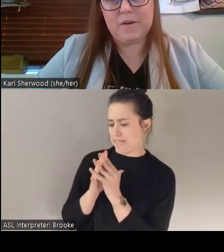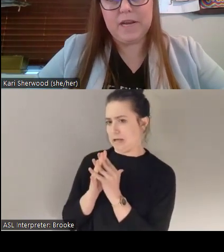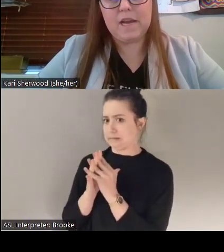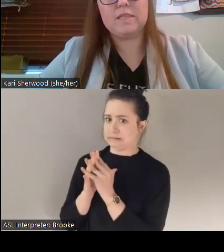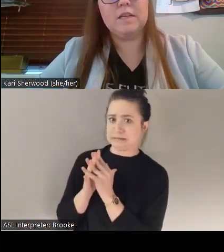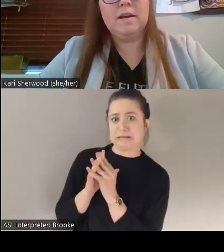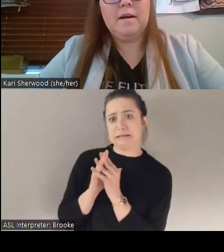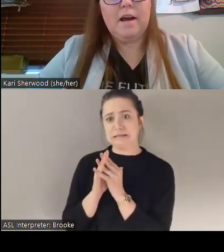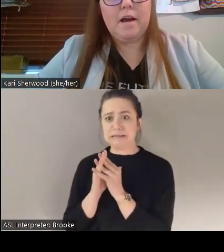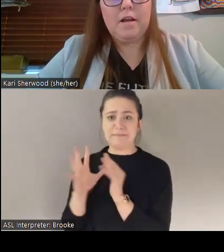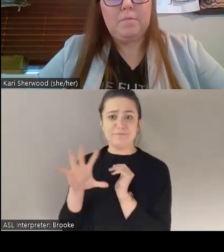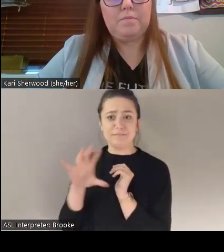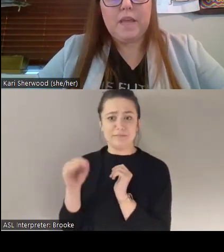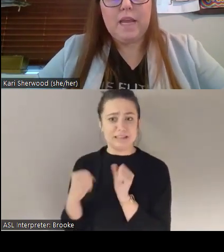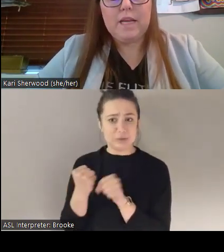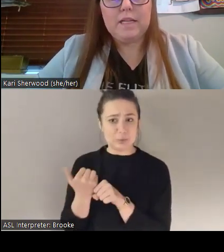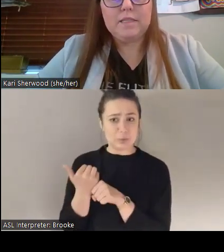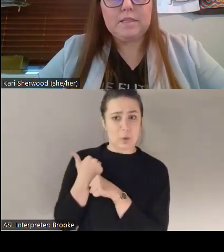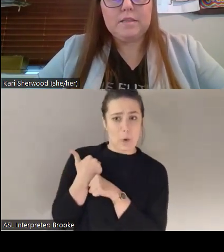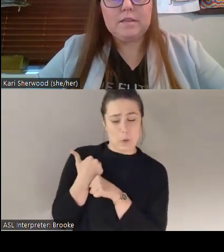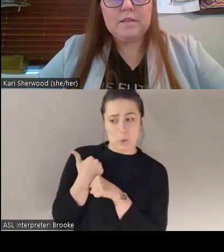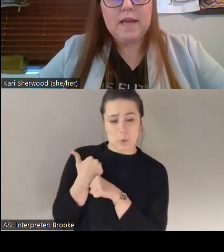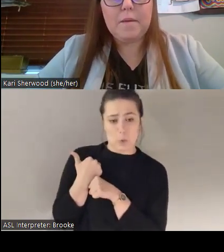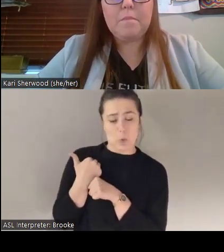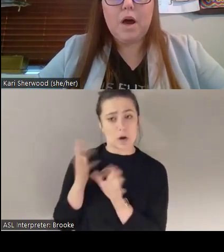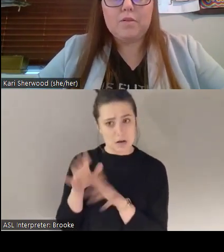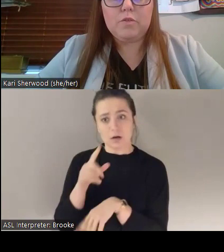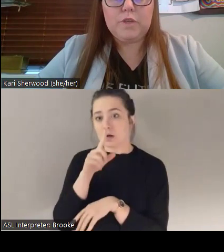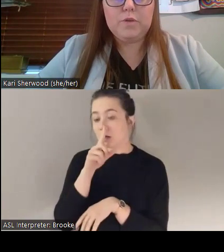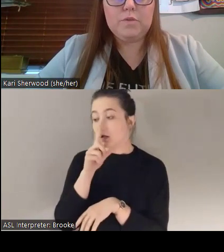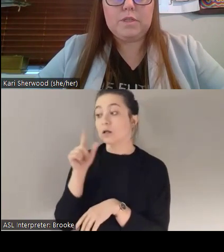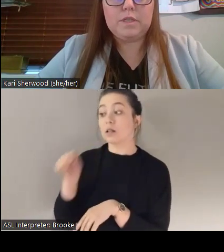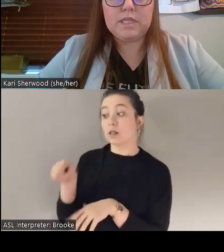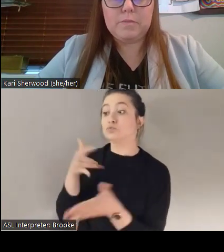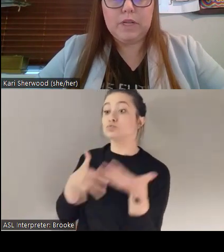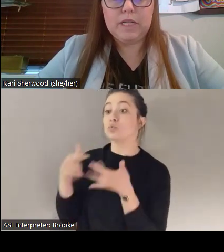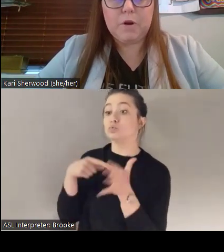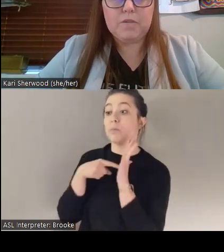now, I guess. And that model views disability as part